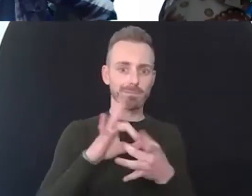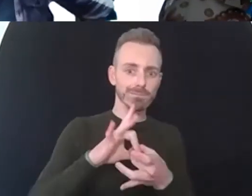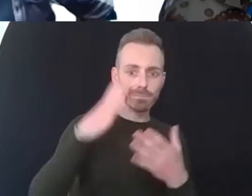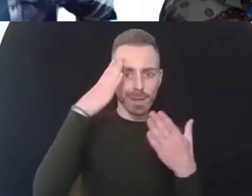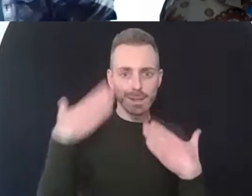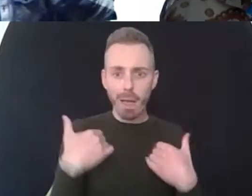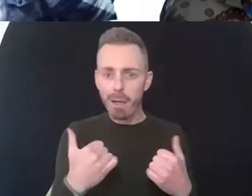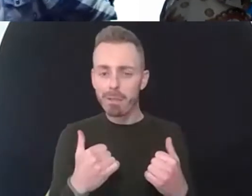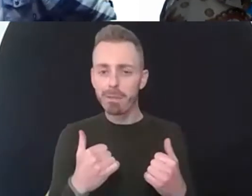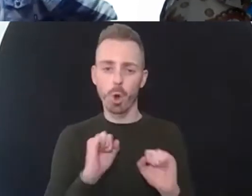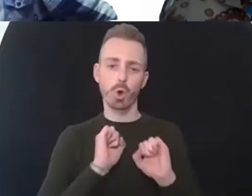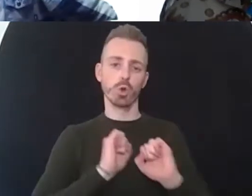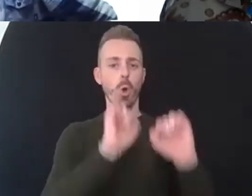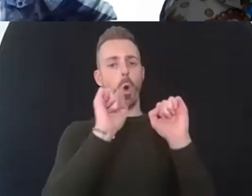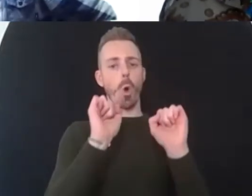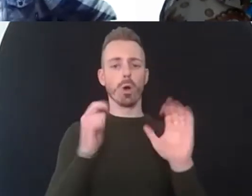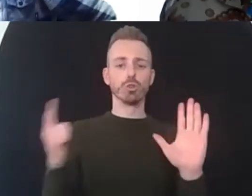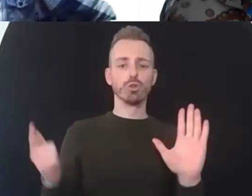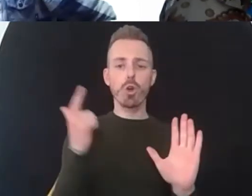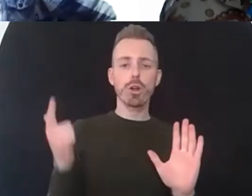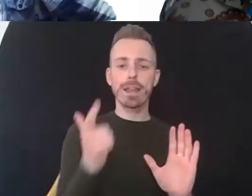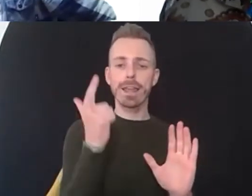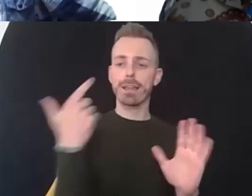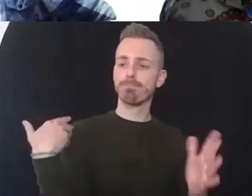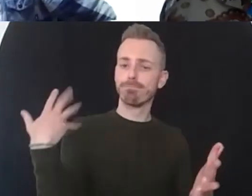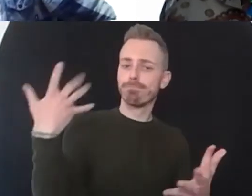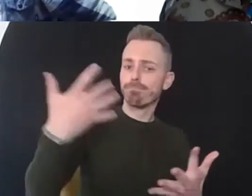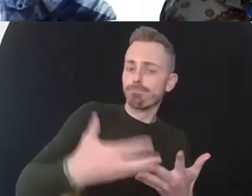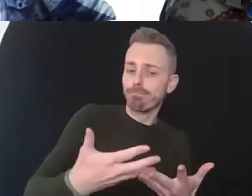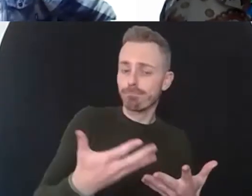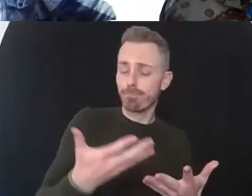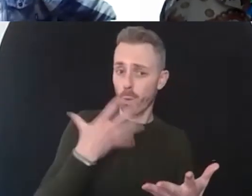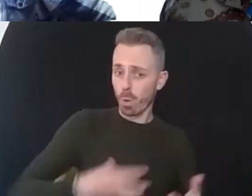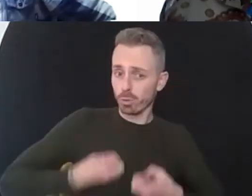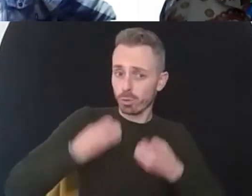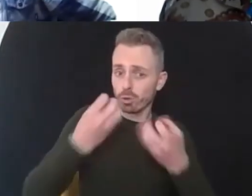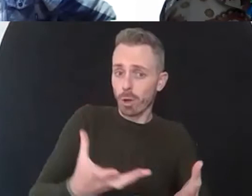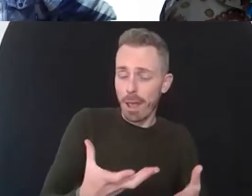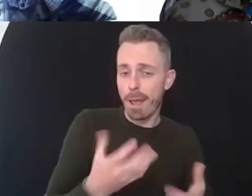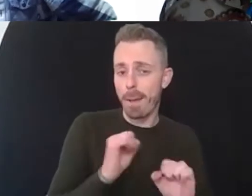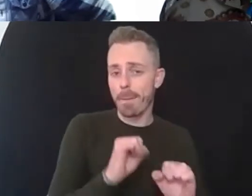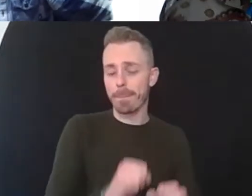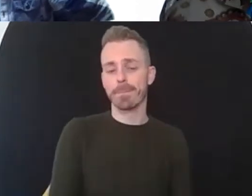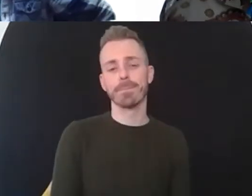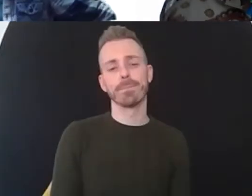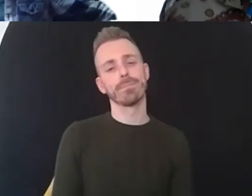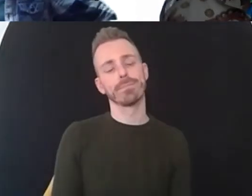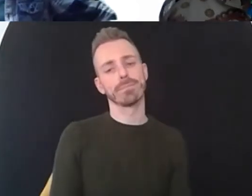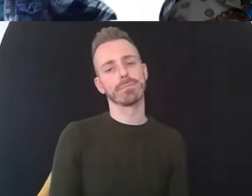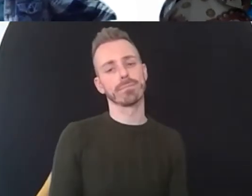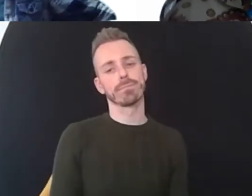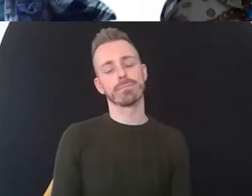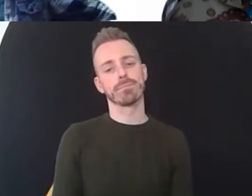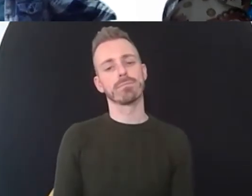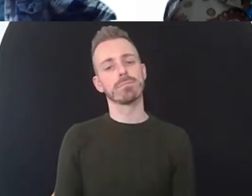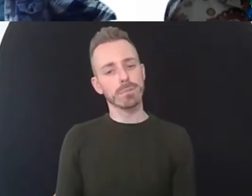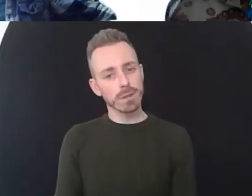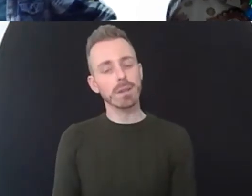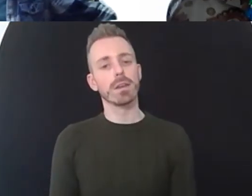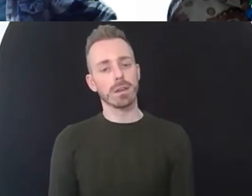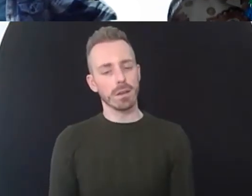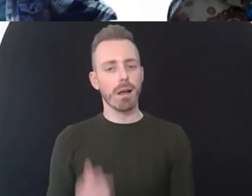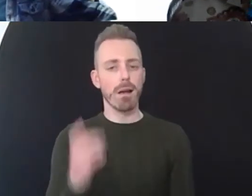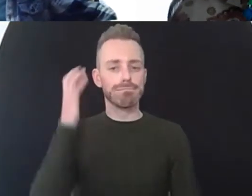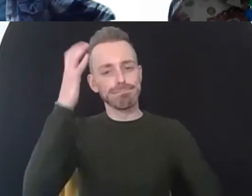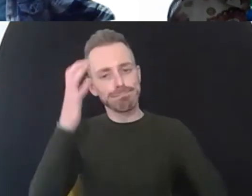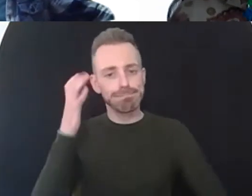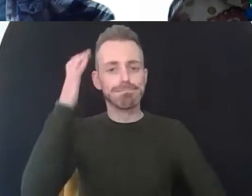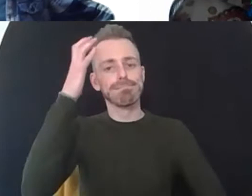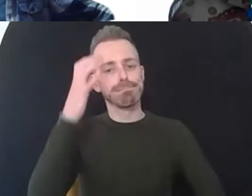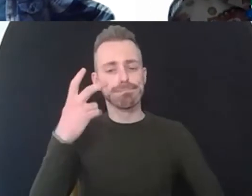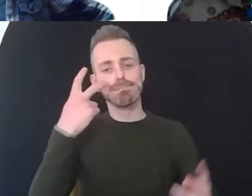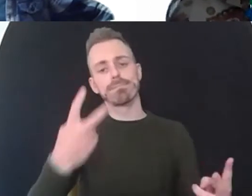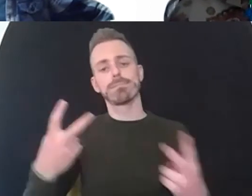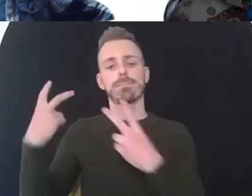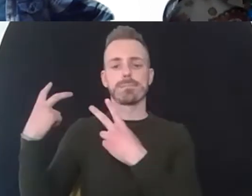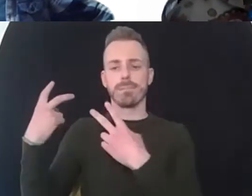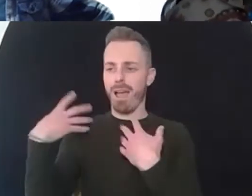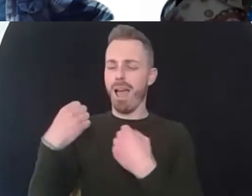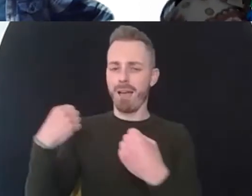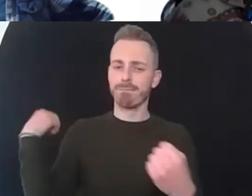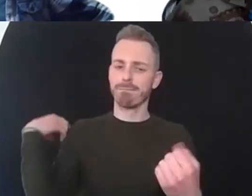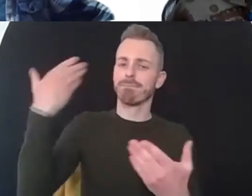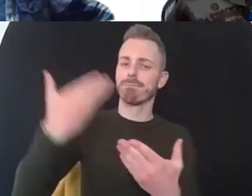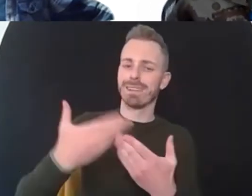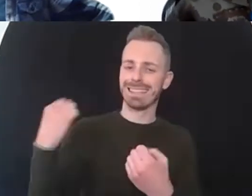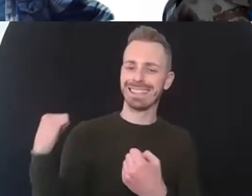um yeah i i think um there are key turning points um in um if i think about my own personal history